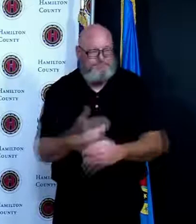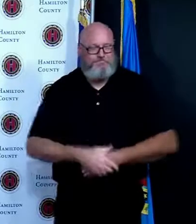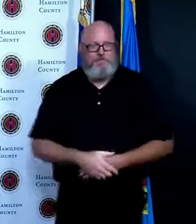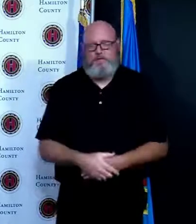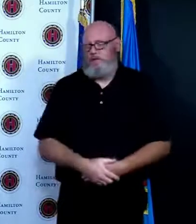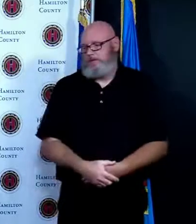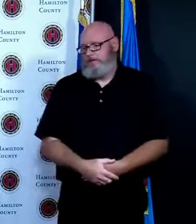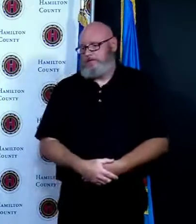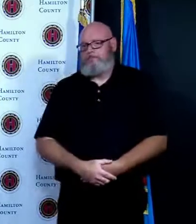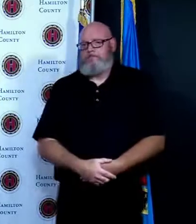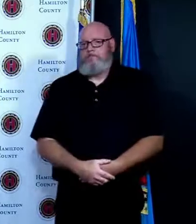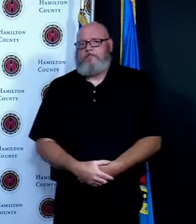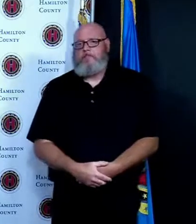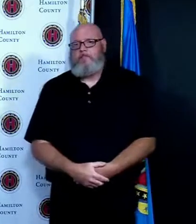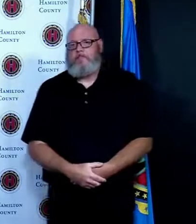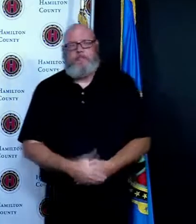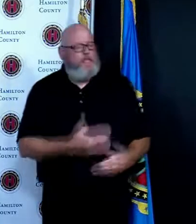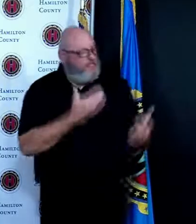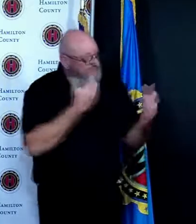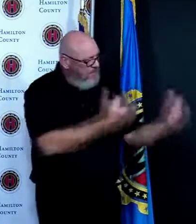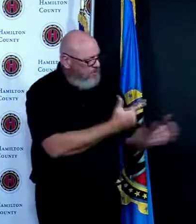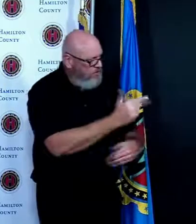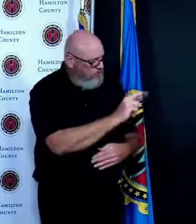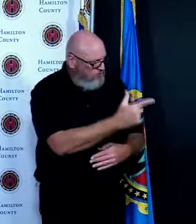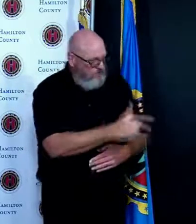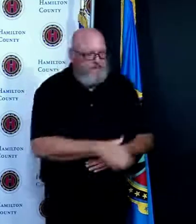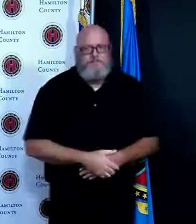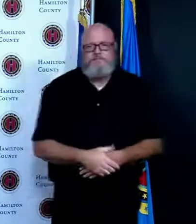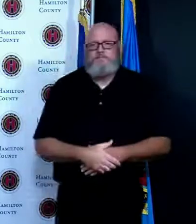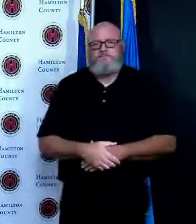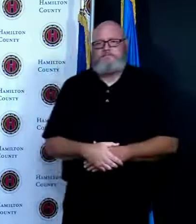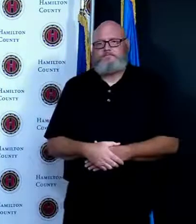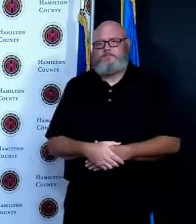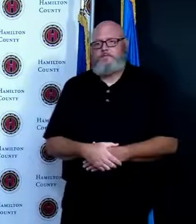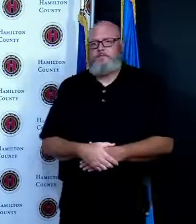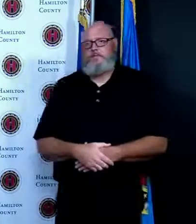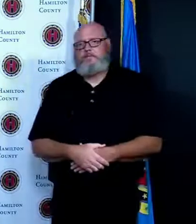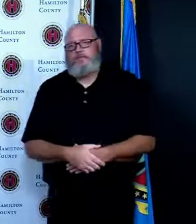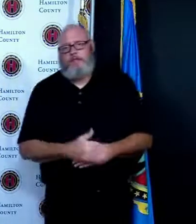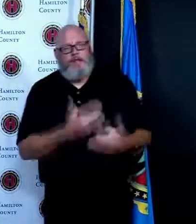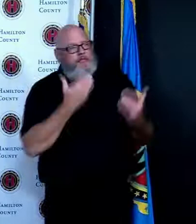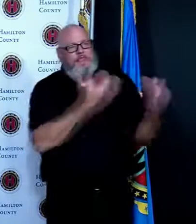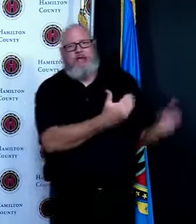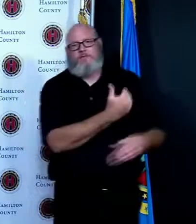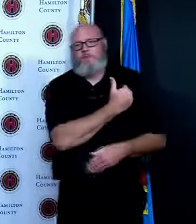thank you Greg so and thank you for reminding us that we've been through this already and we did